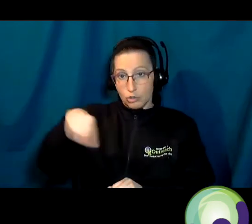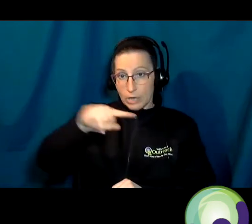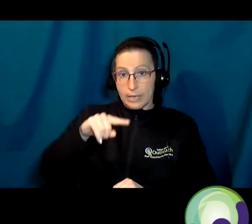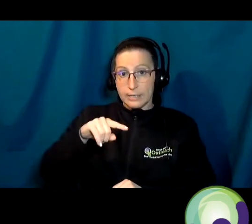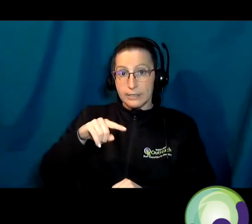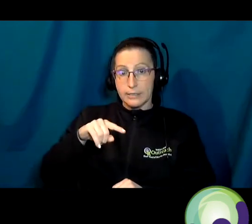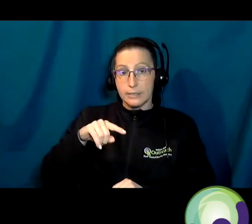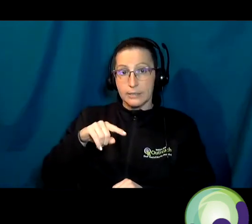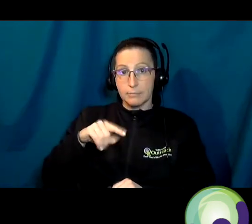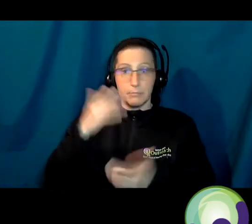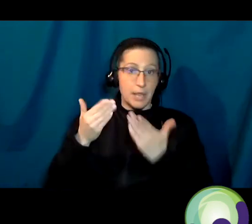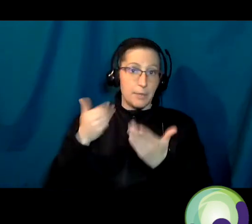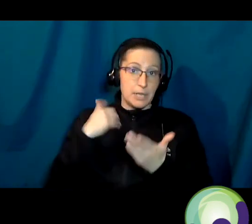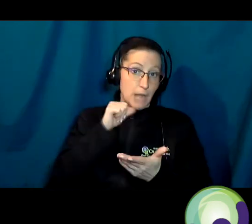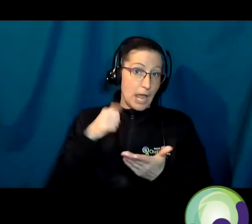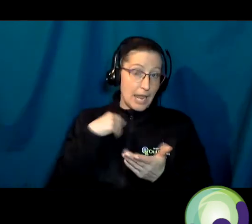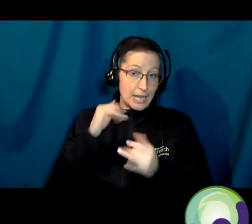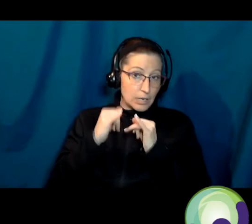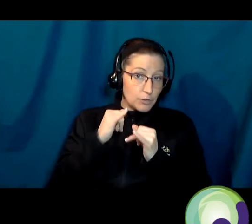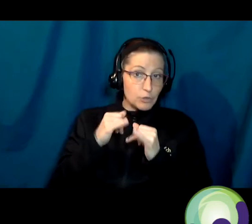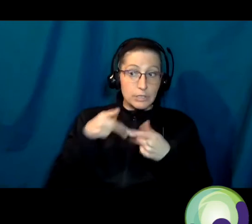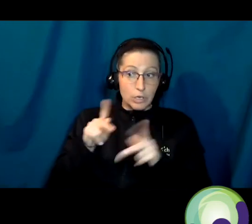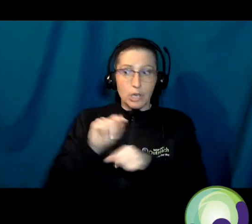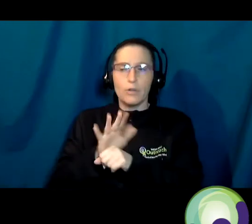Have you maybe not had interviews during COVID? How has that looked for you guys?